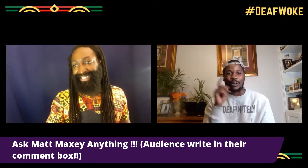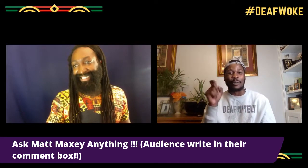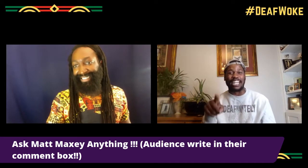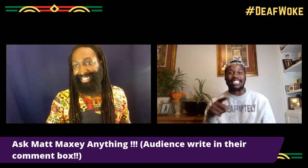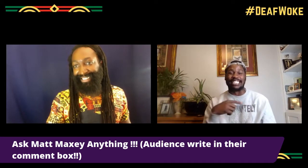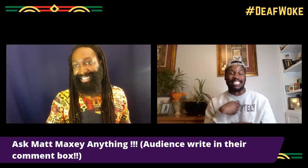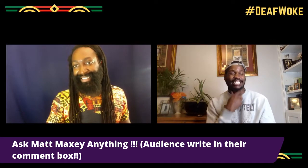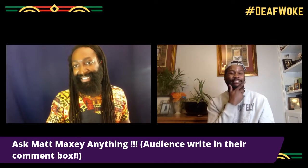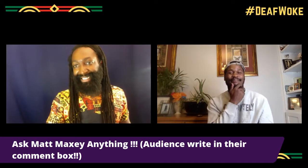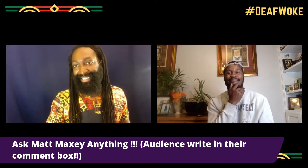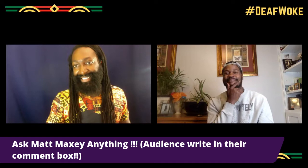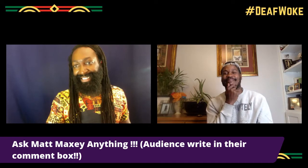I think at university,